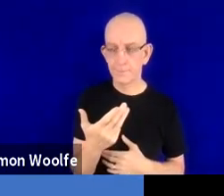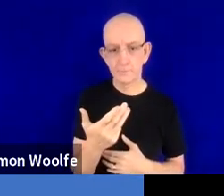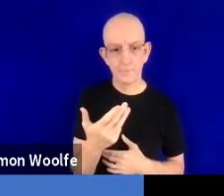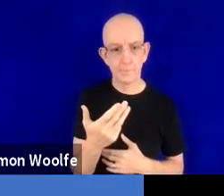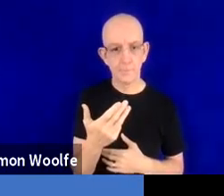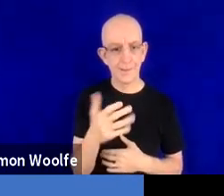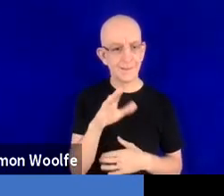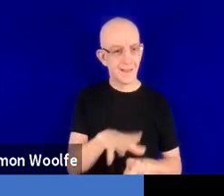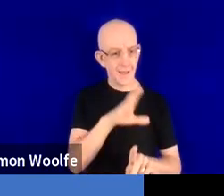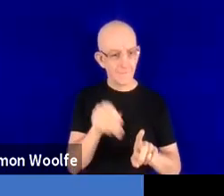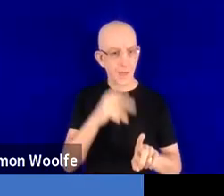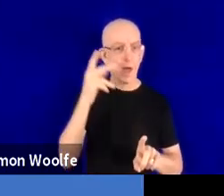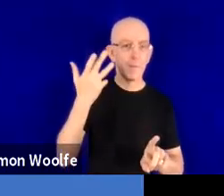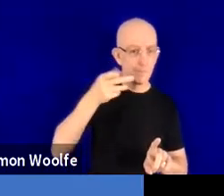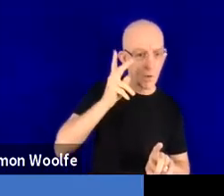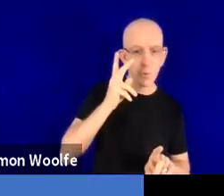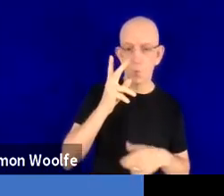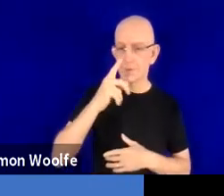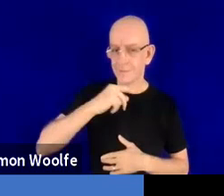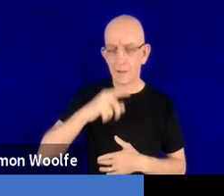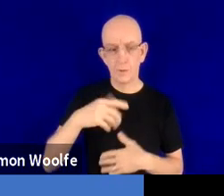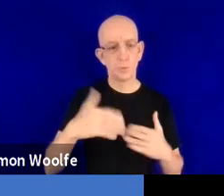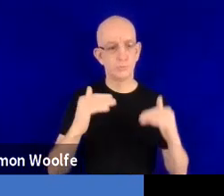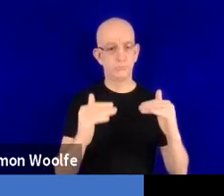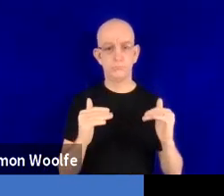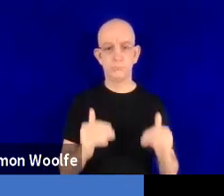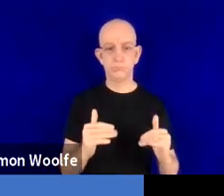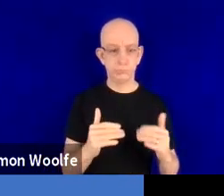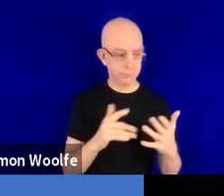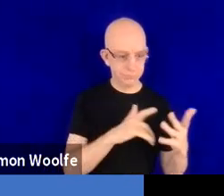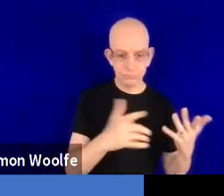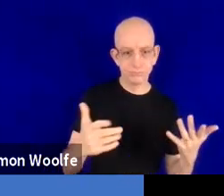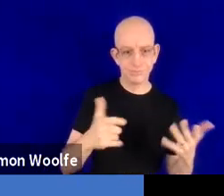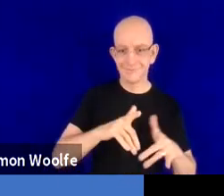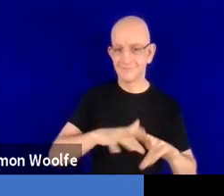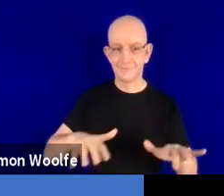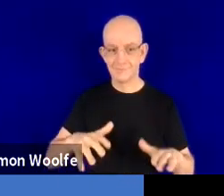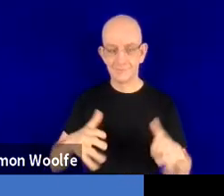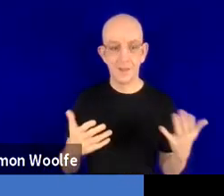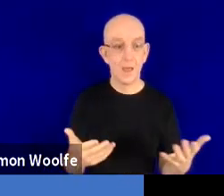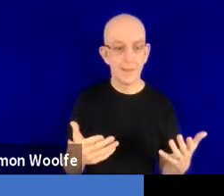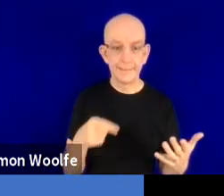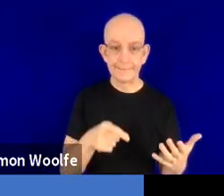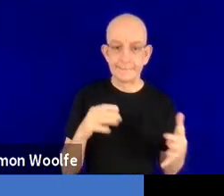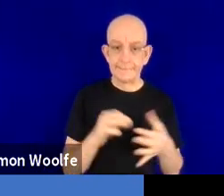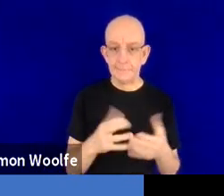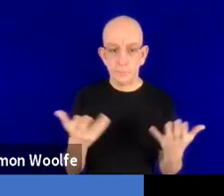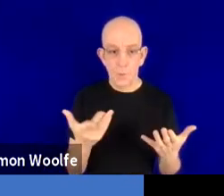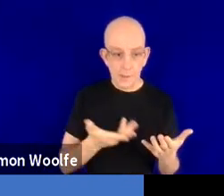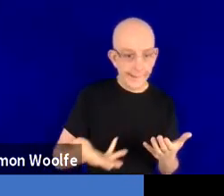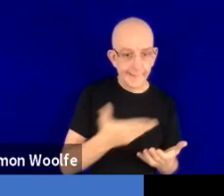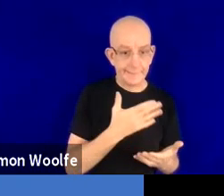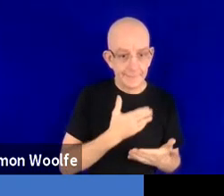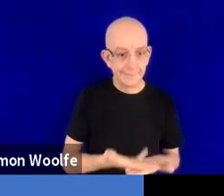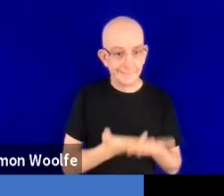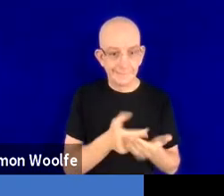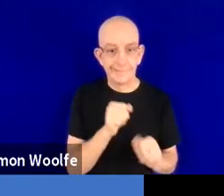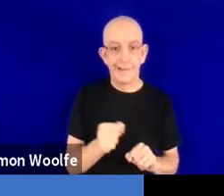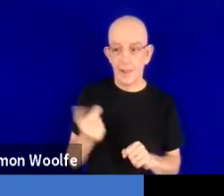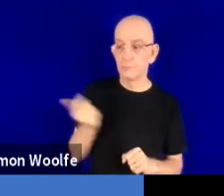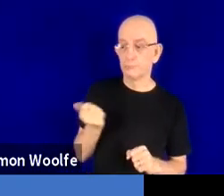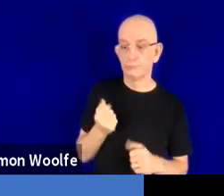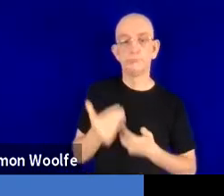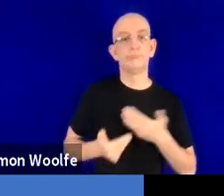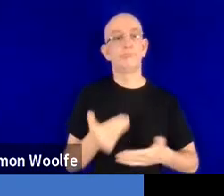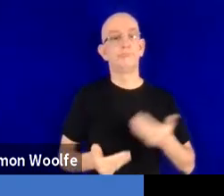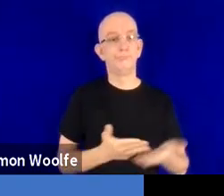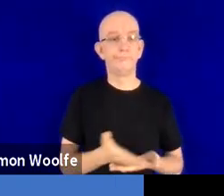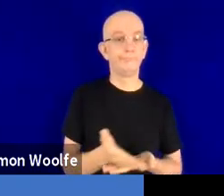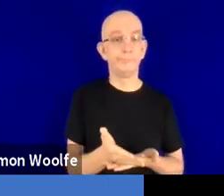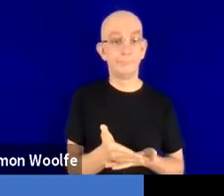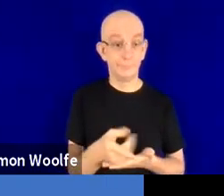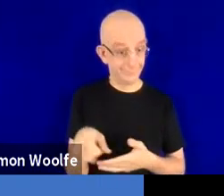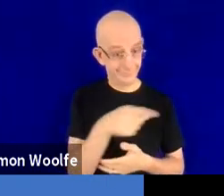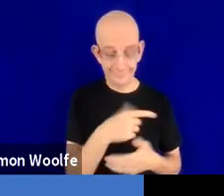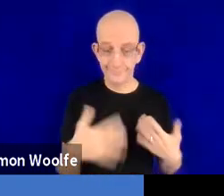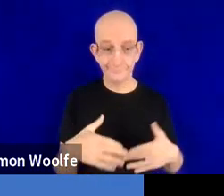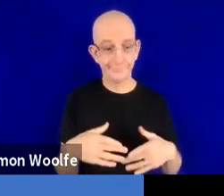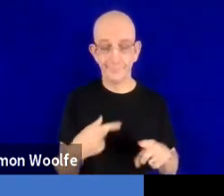I mean, many fall short of that goal, but the extent to which these schemes cover the disability related extra costs is going to be even lower